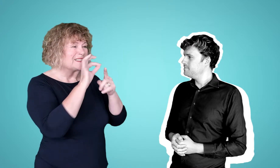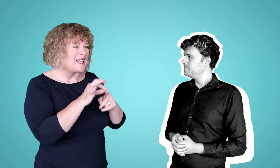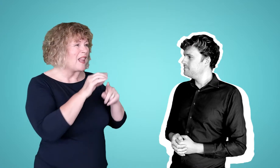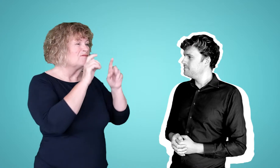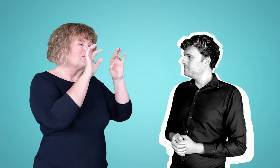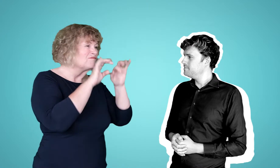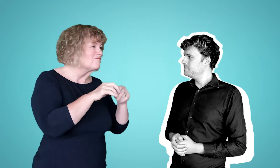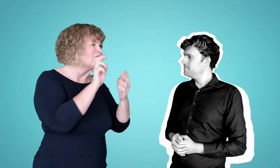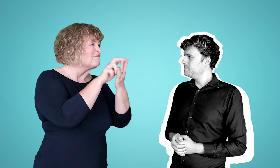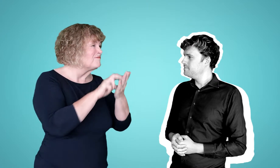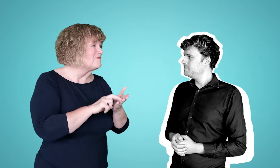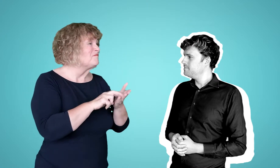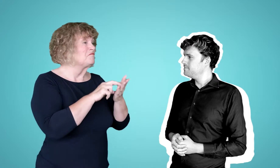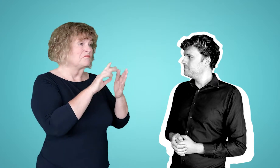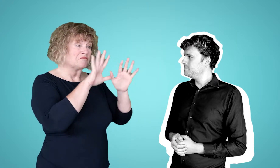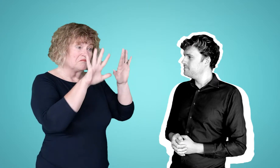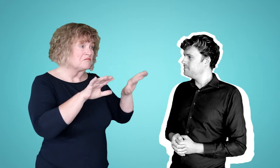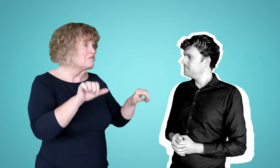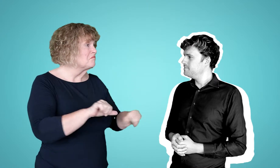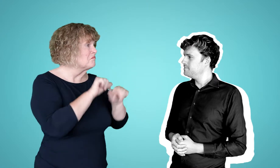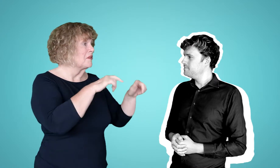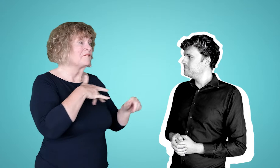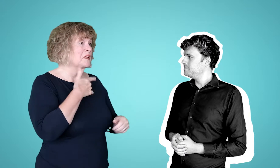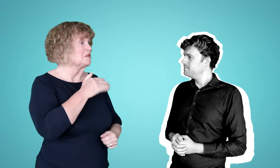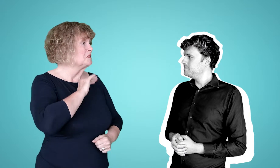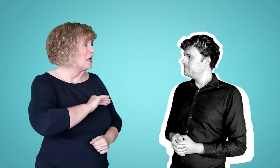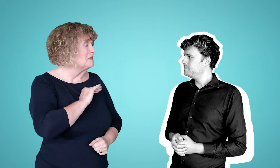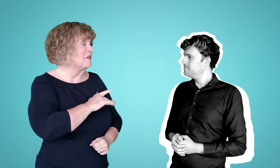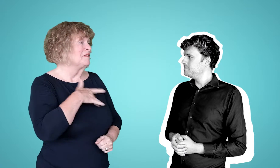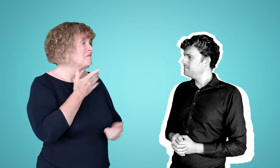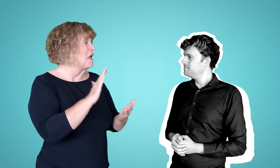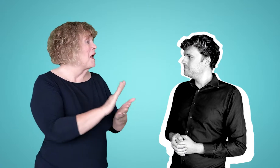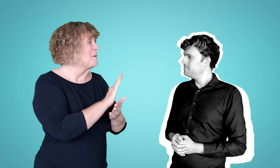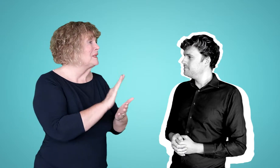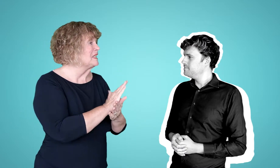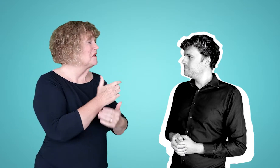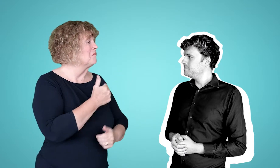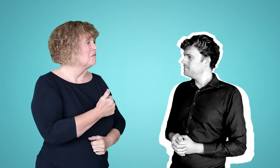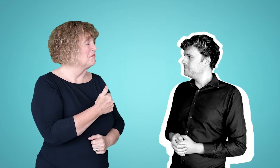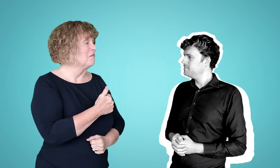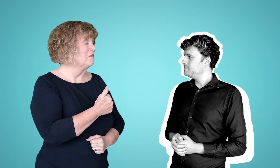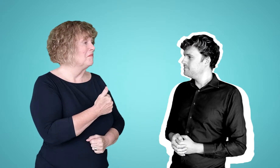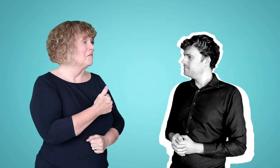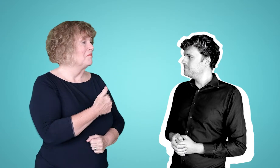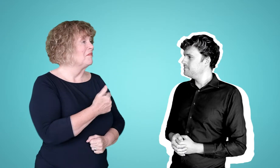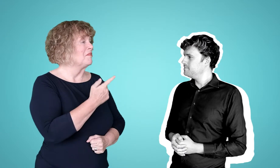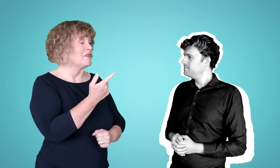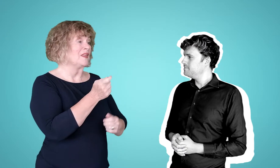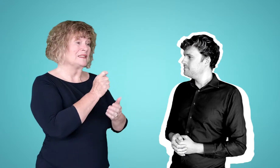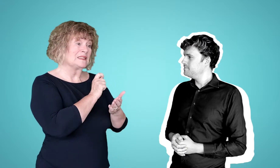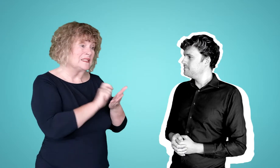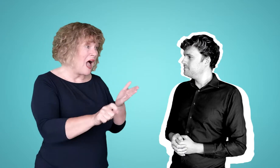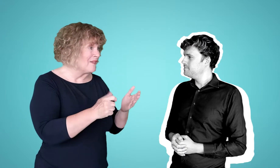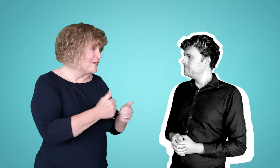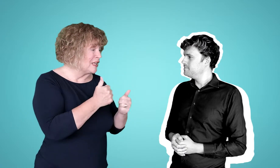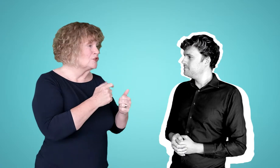When you are happy you have filled in all of the details correctly and signed and dated the form.